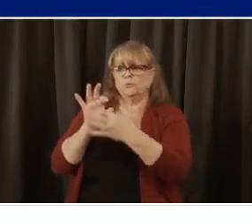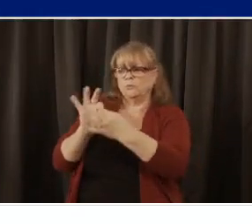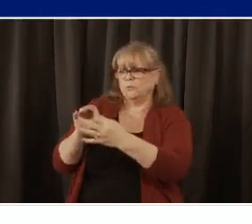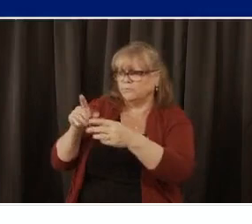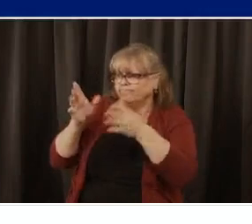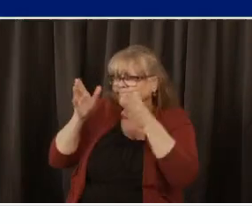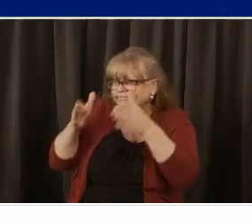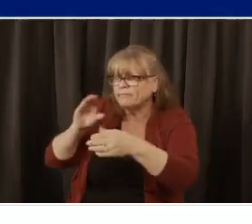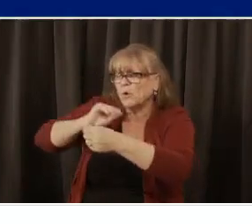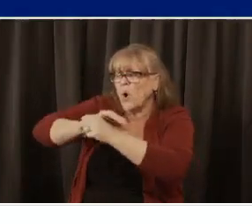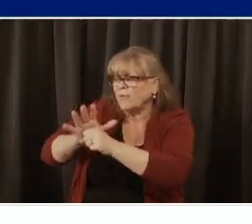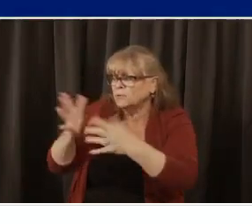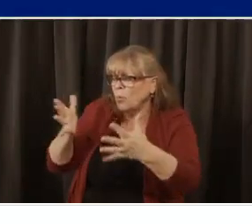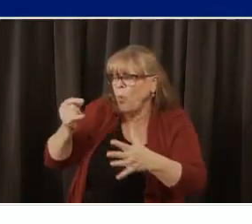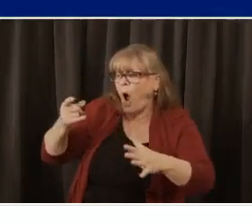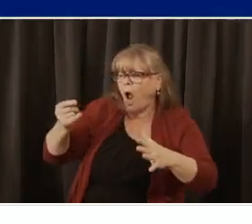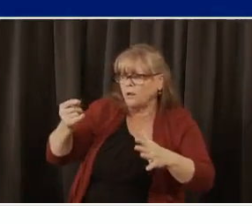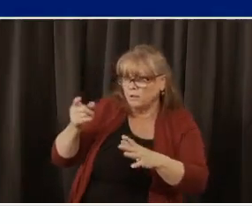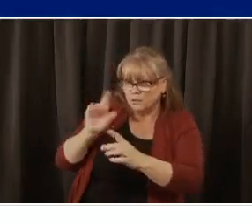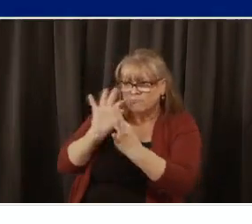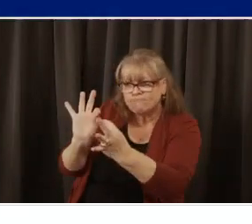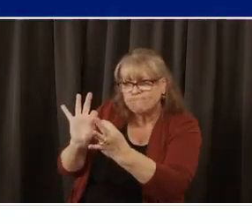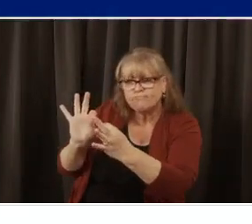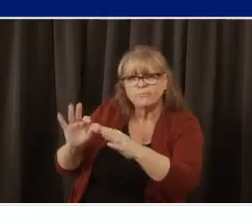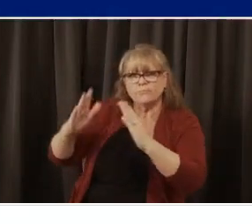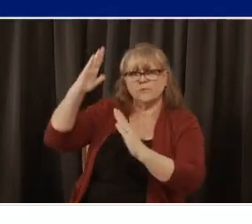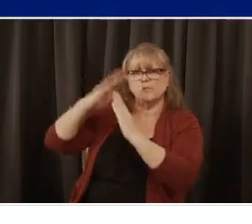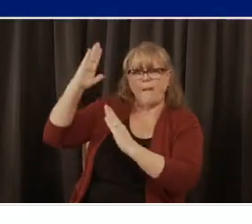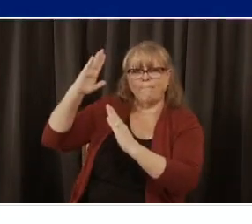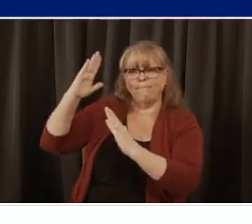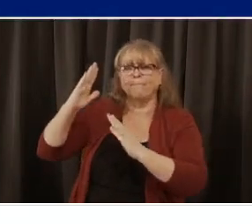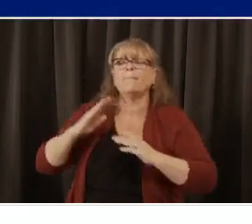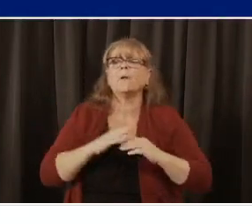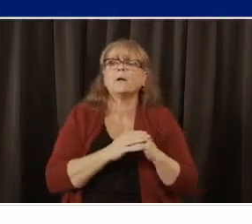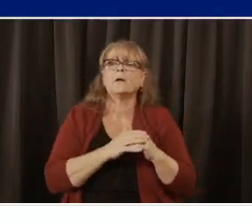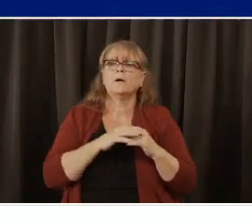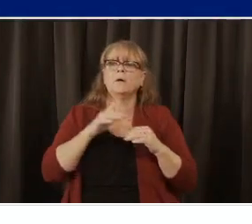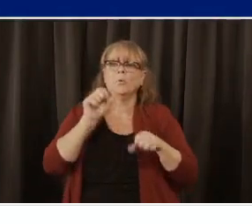supplies to all of our health care providers and to our local public health agencies.